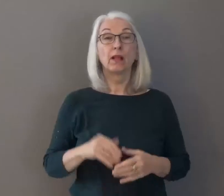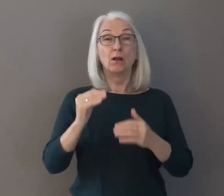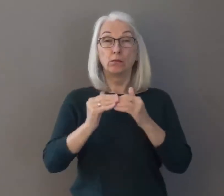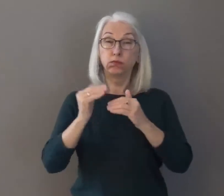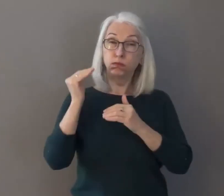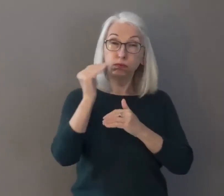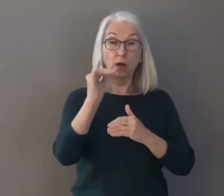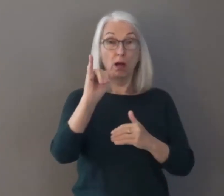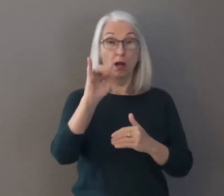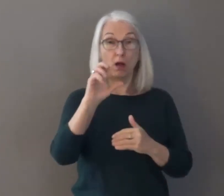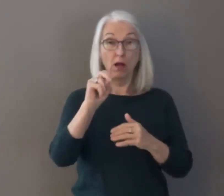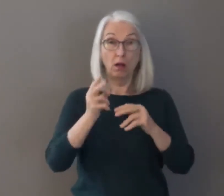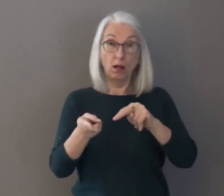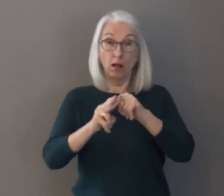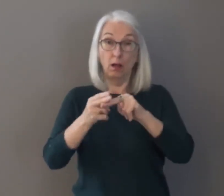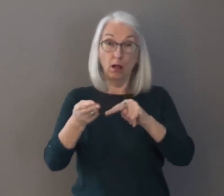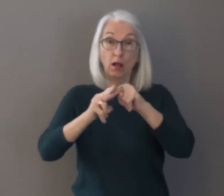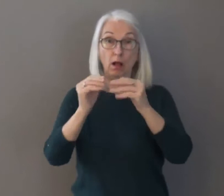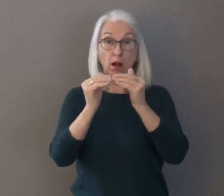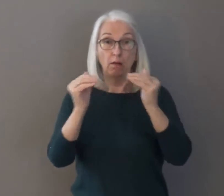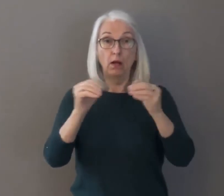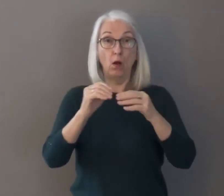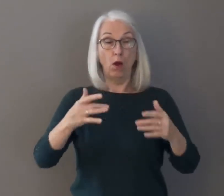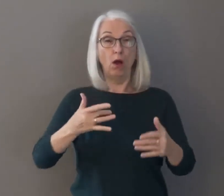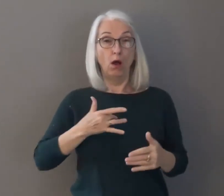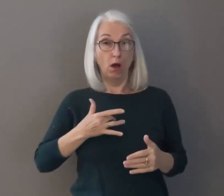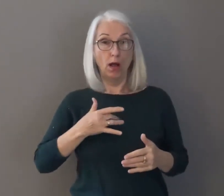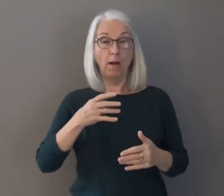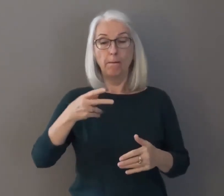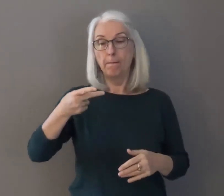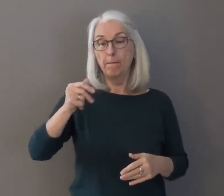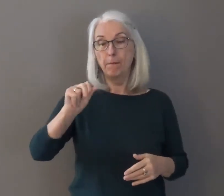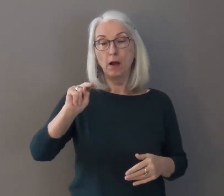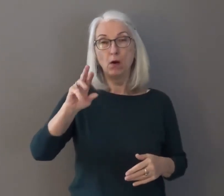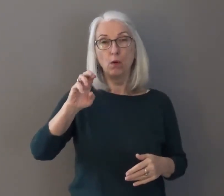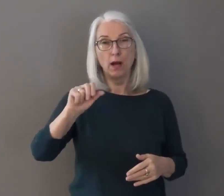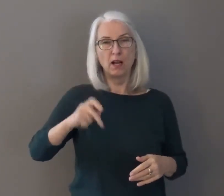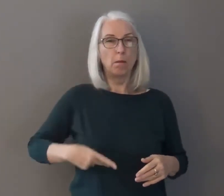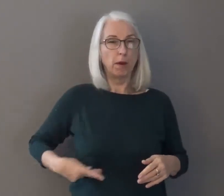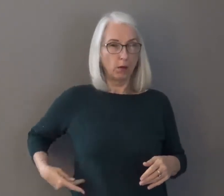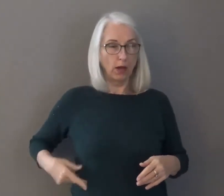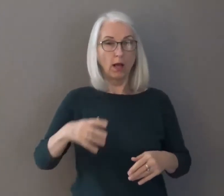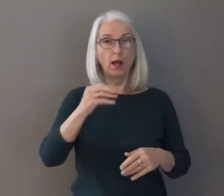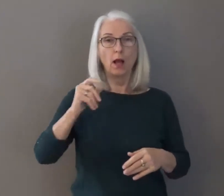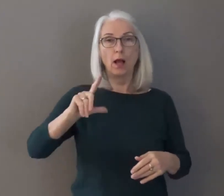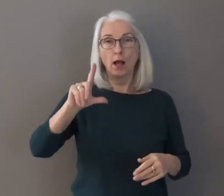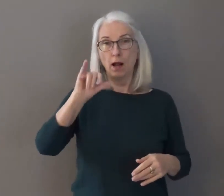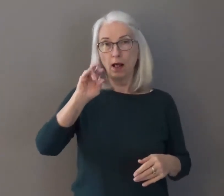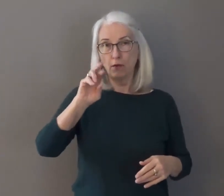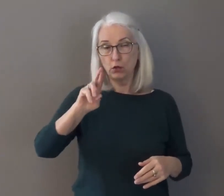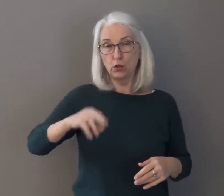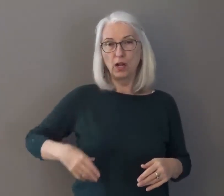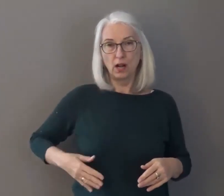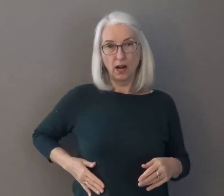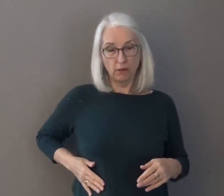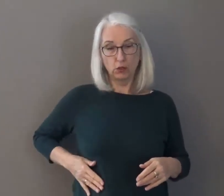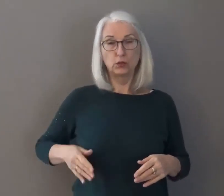The excess iron builds up level in heart, pancreas and liver can become dangerously high.